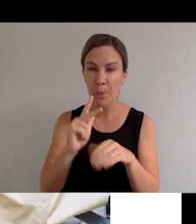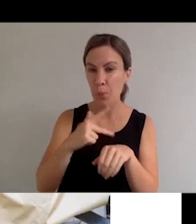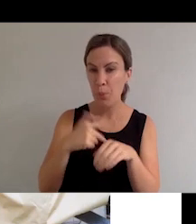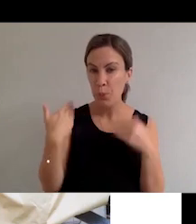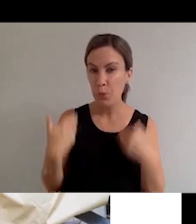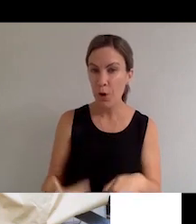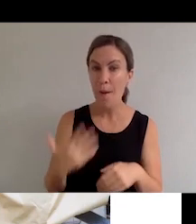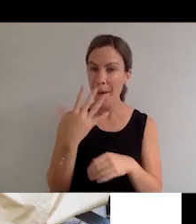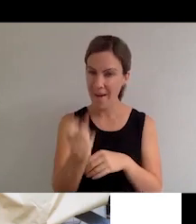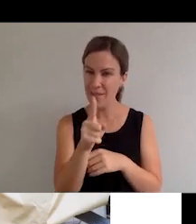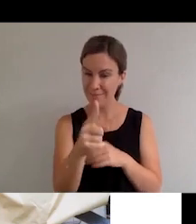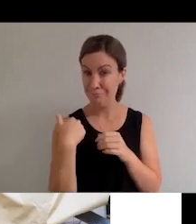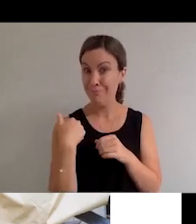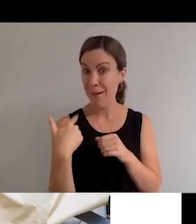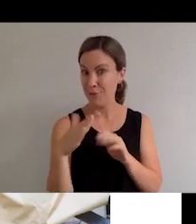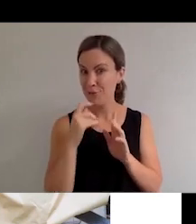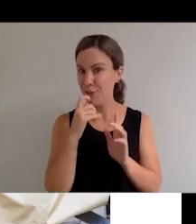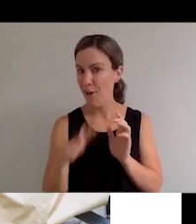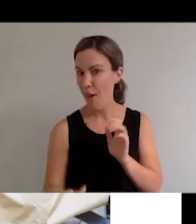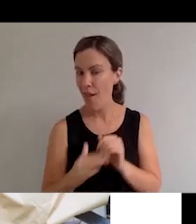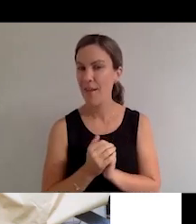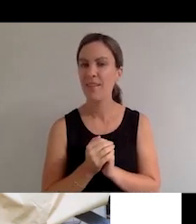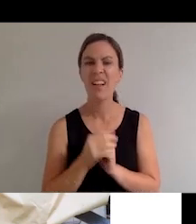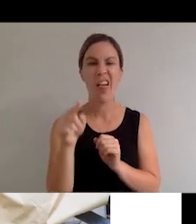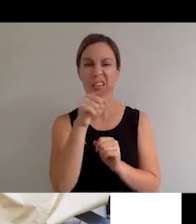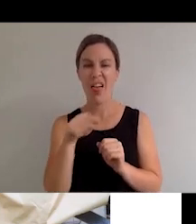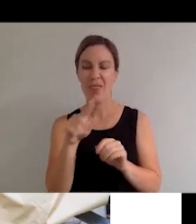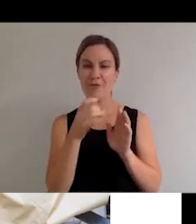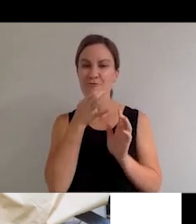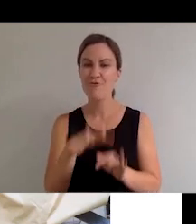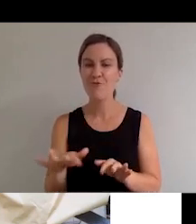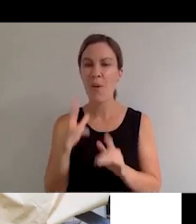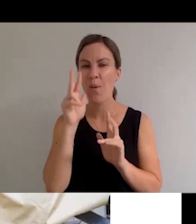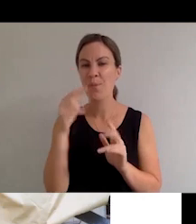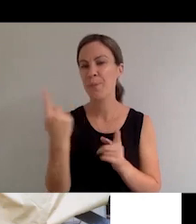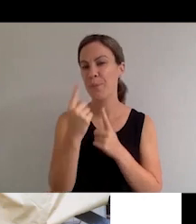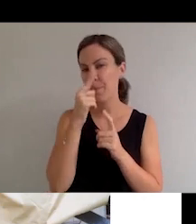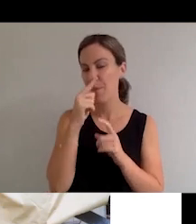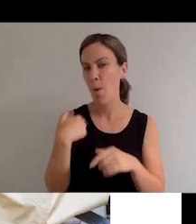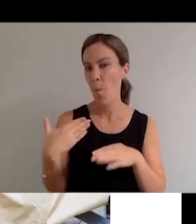children that work a lot in the different projects I work on. The middle artwork was done in Borroloola in the Northern Territory